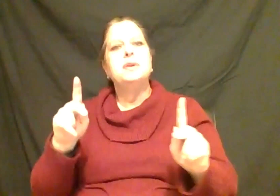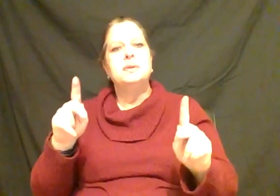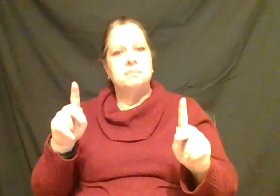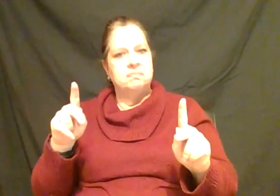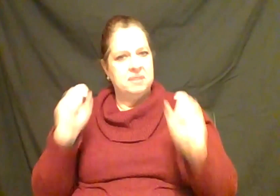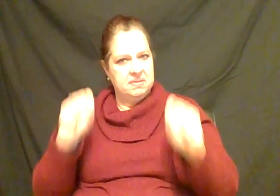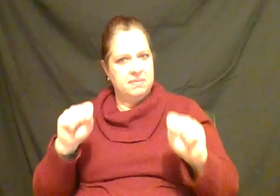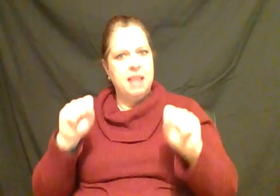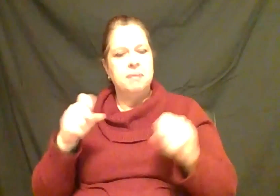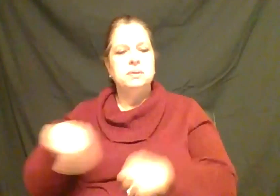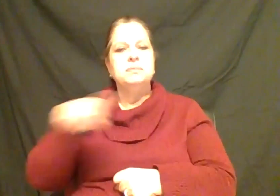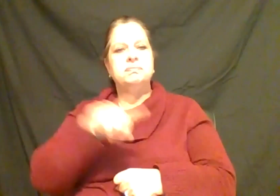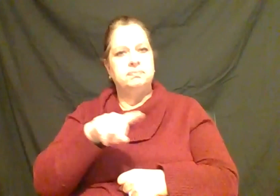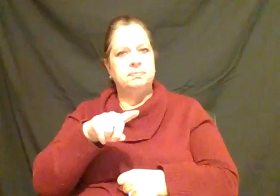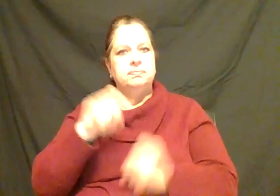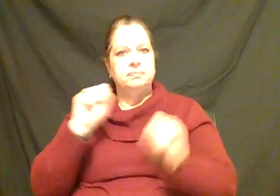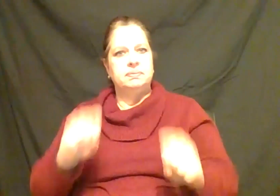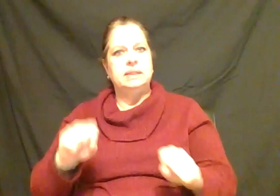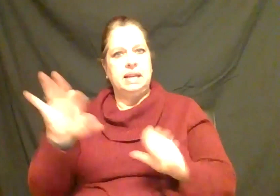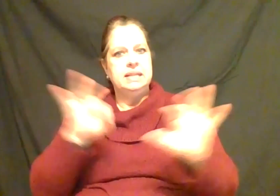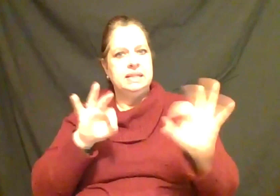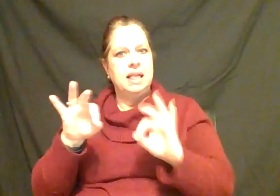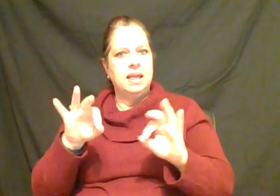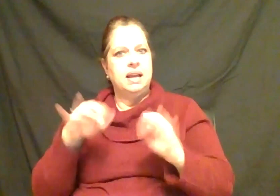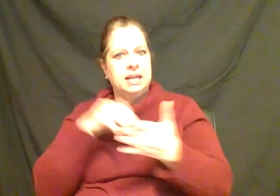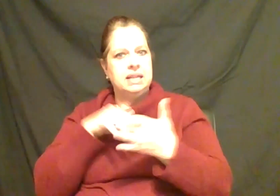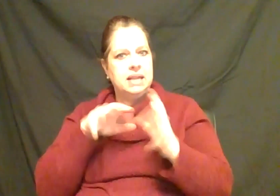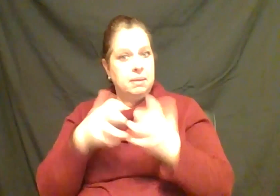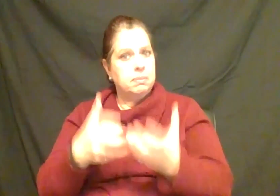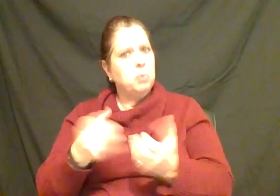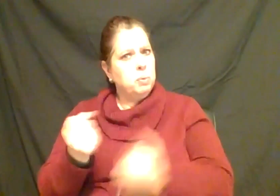um i kind of chuckle when i say that but we also understand the importance of that study blog to